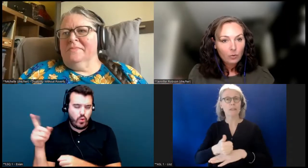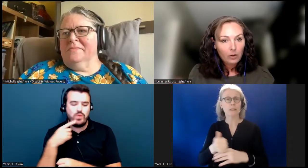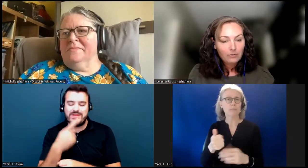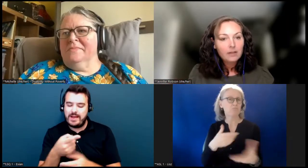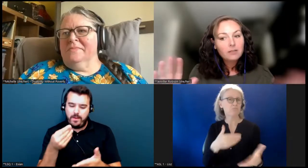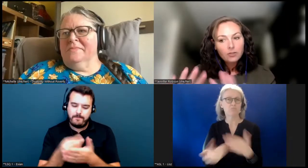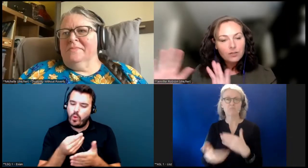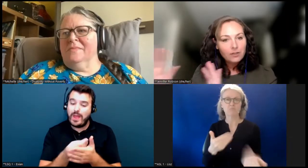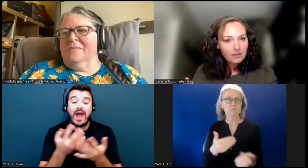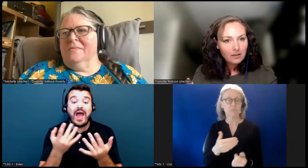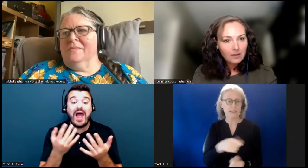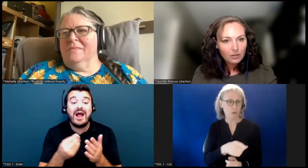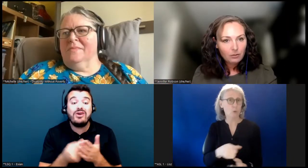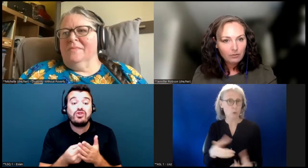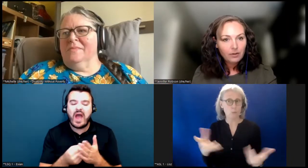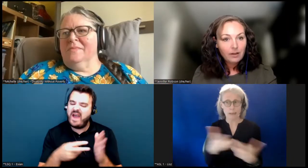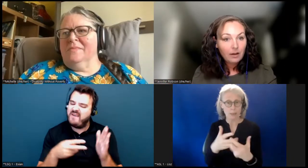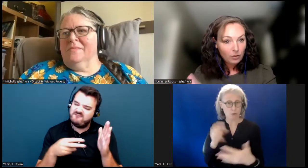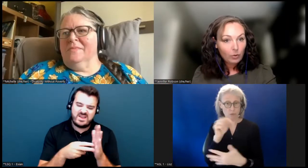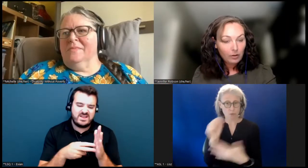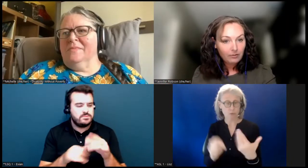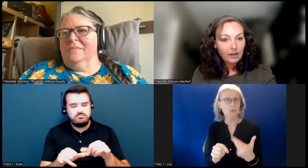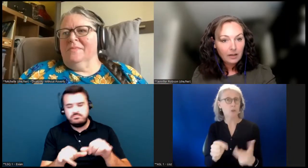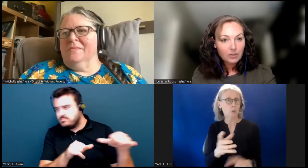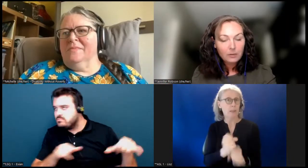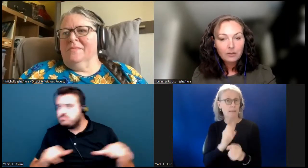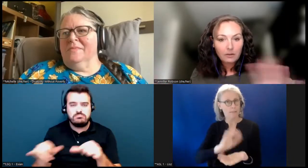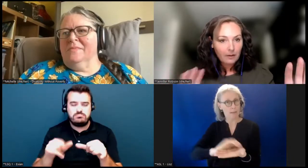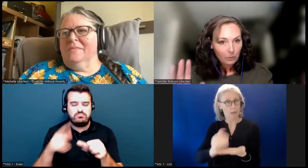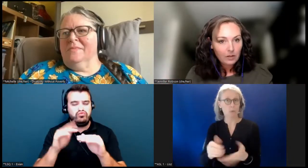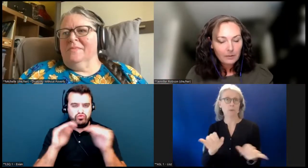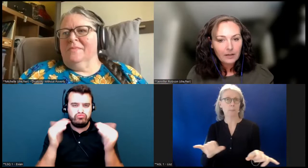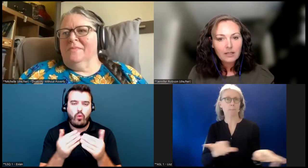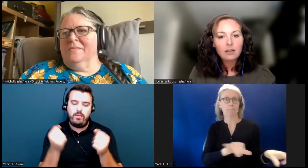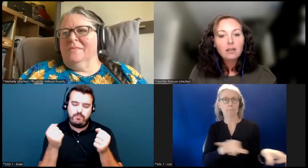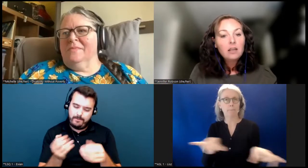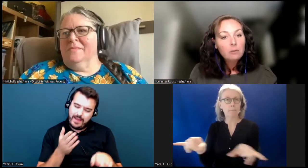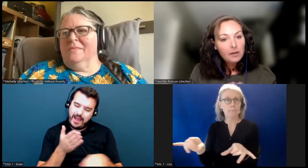WHO QUALIFIES TO SET ASIDE THE ISSUE OF HOW DO YOU QUALIFY AND ELIGIBILITY, BUT IT IS